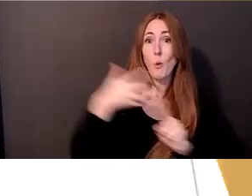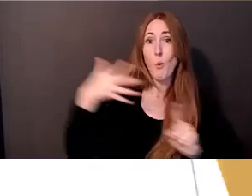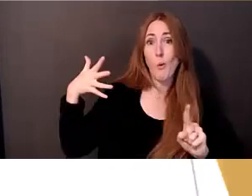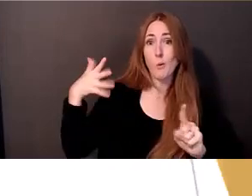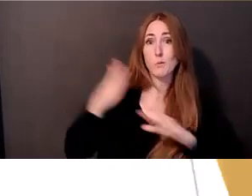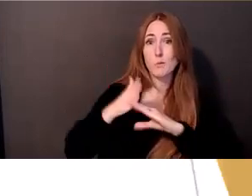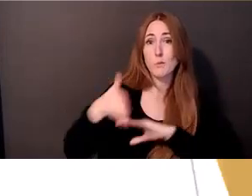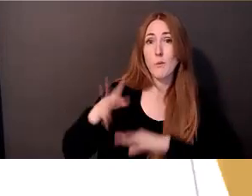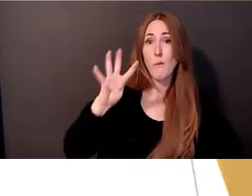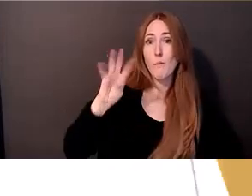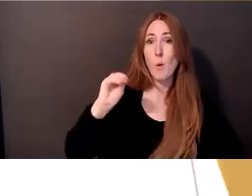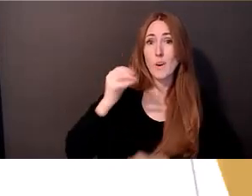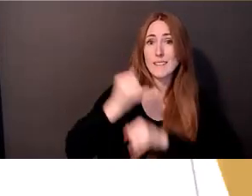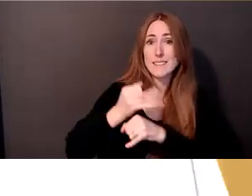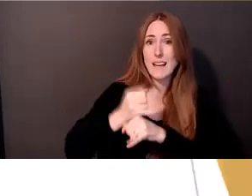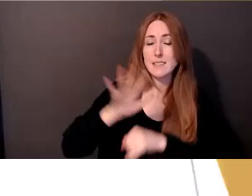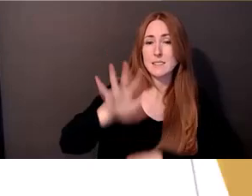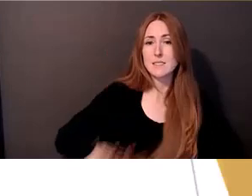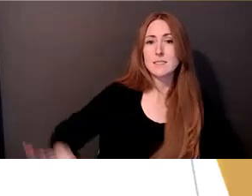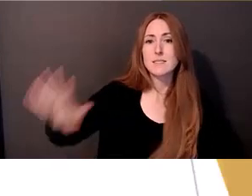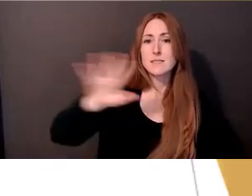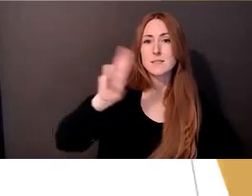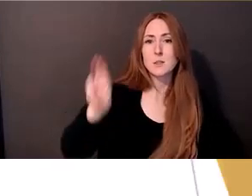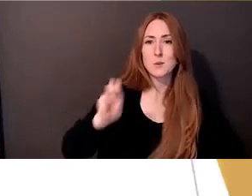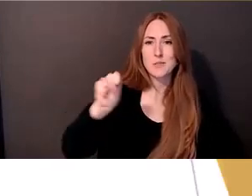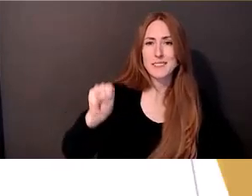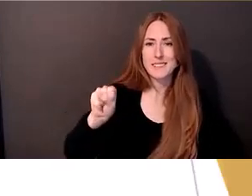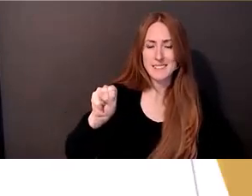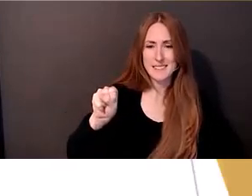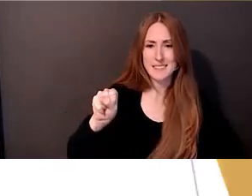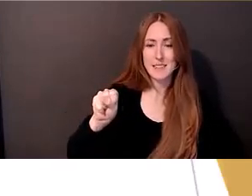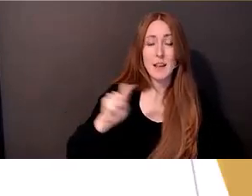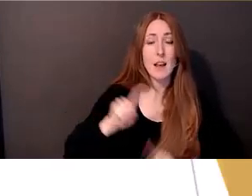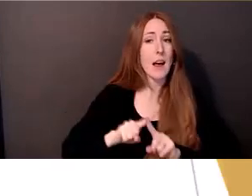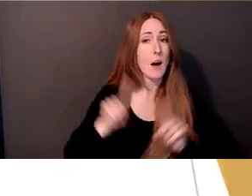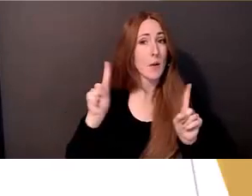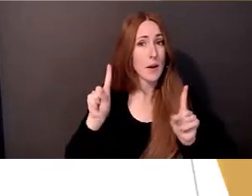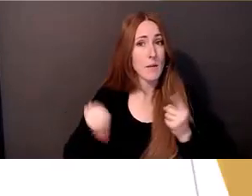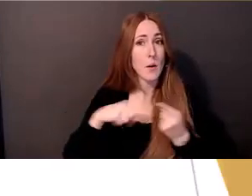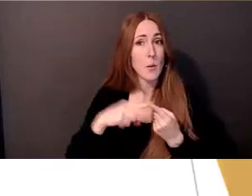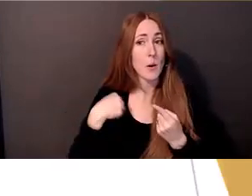However, when we began our project that I'll be describing in more detail, which